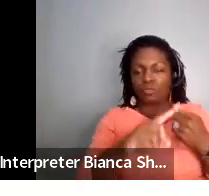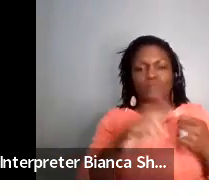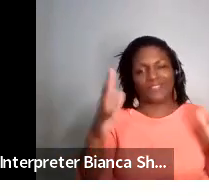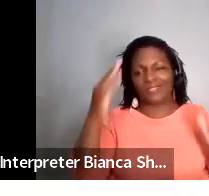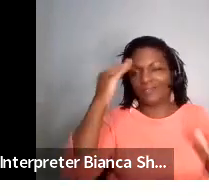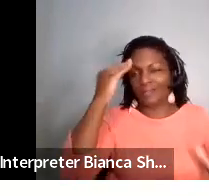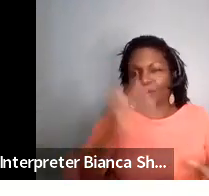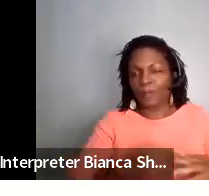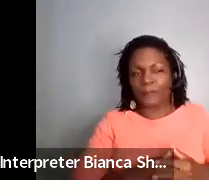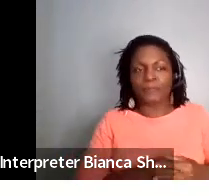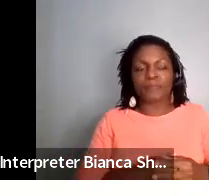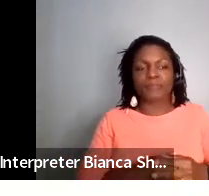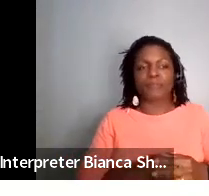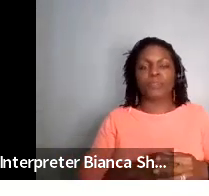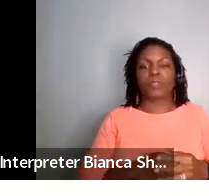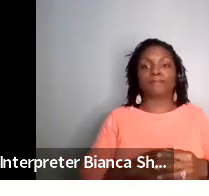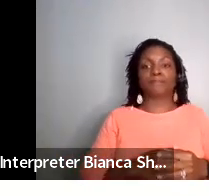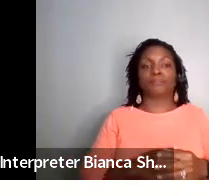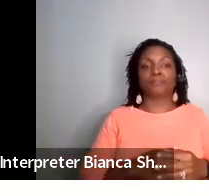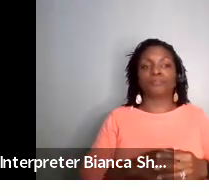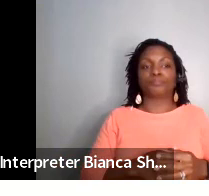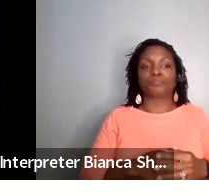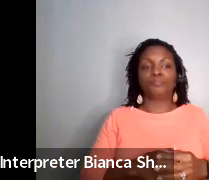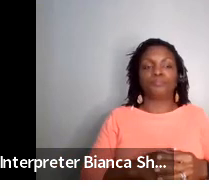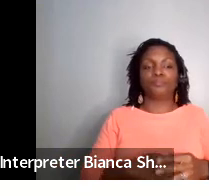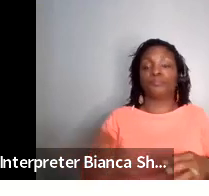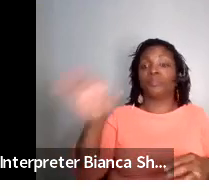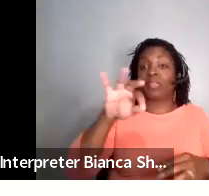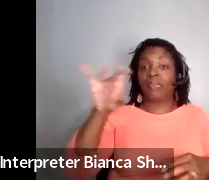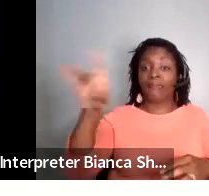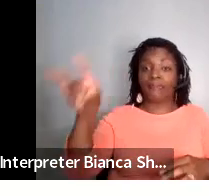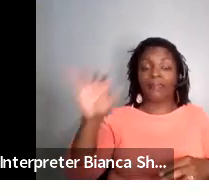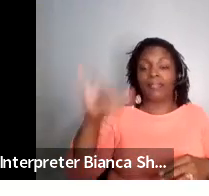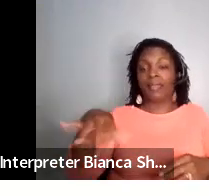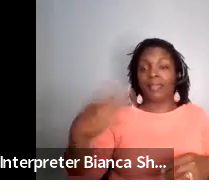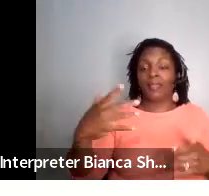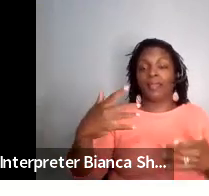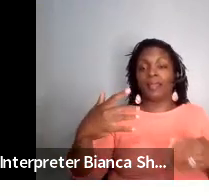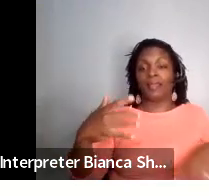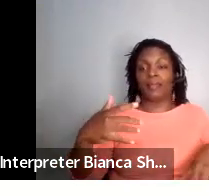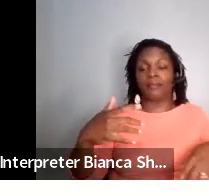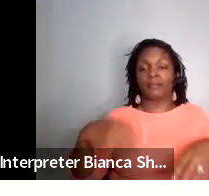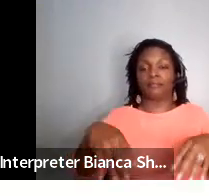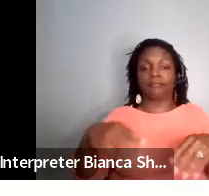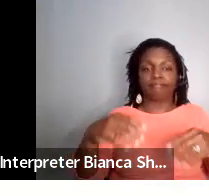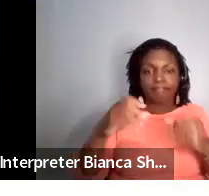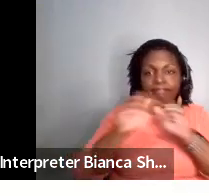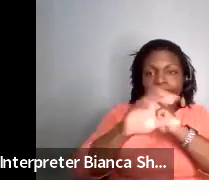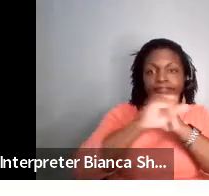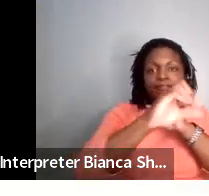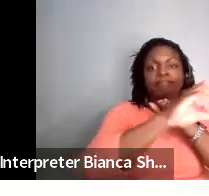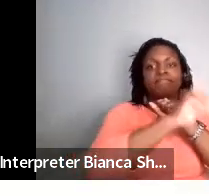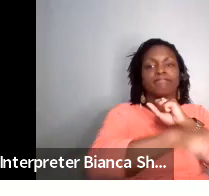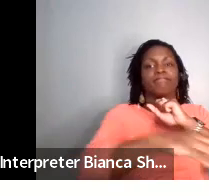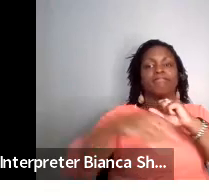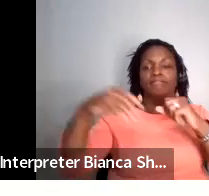So 9, 8, 8 marketing and outreach so again we have to get the word out, and we're asking everyone and you all to help us get the word out.